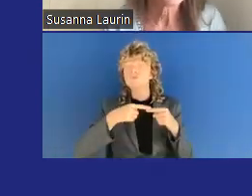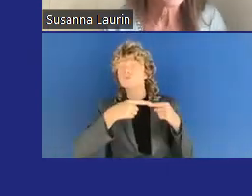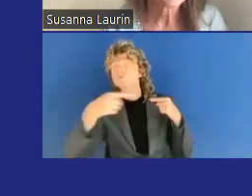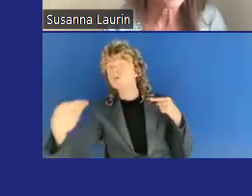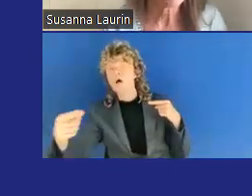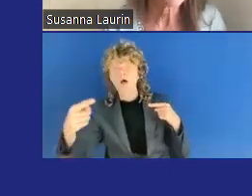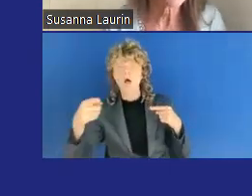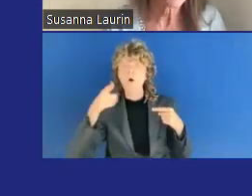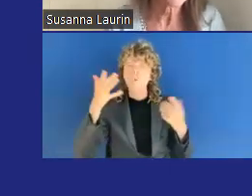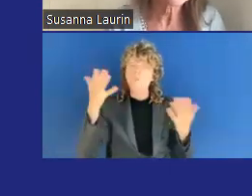What is the long-term goal?